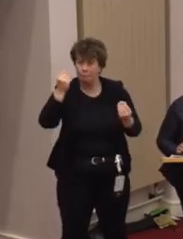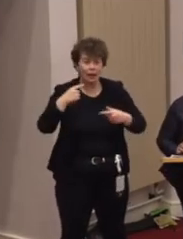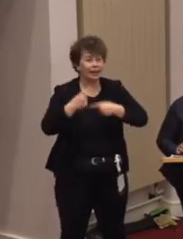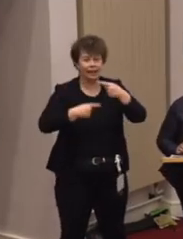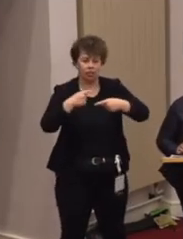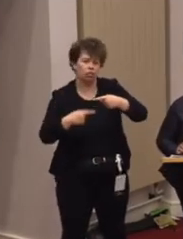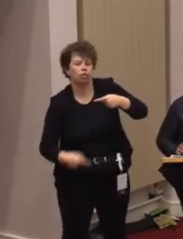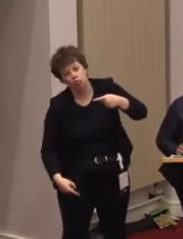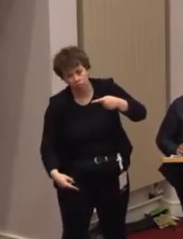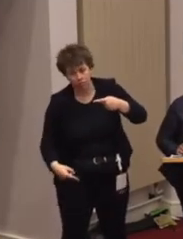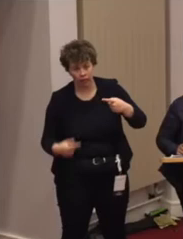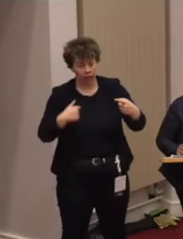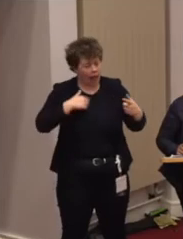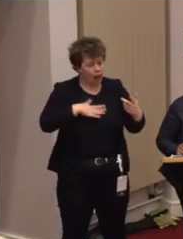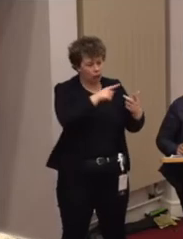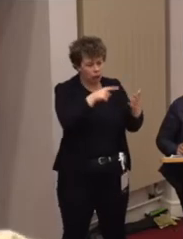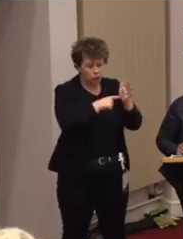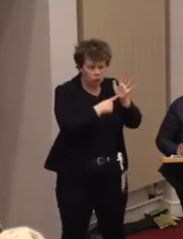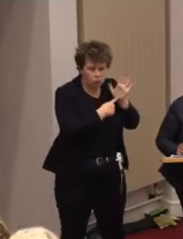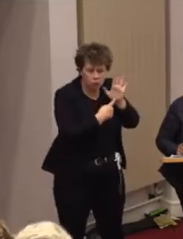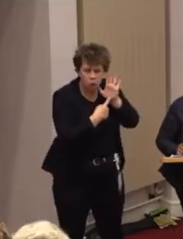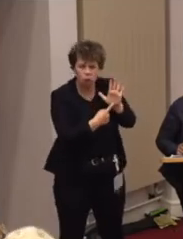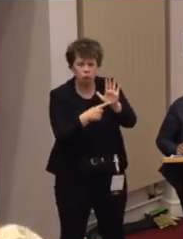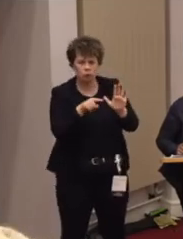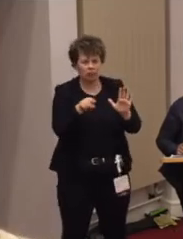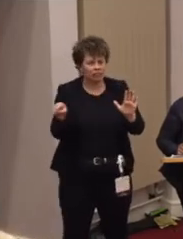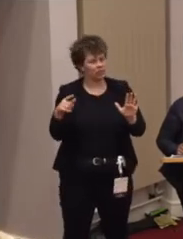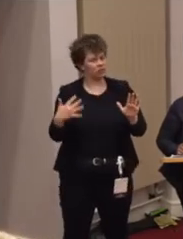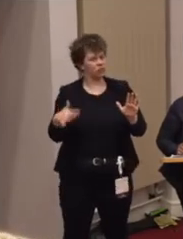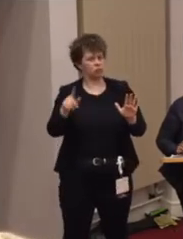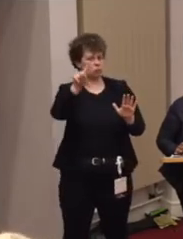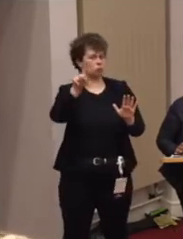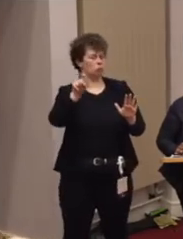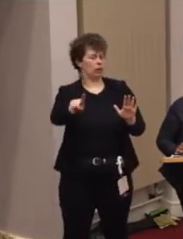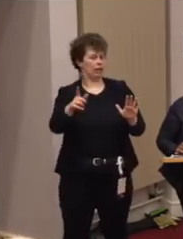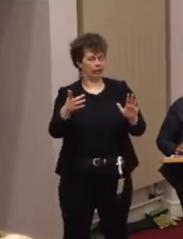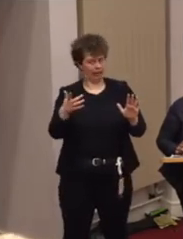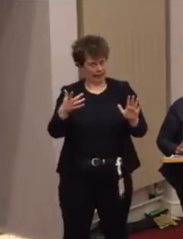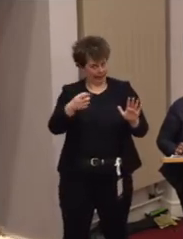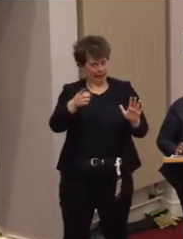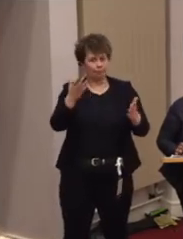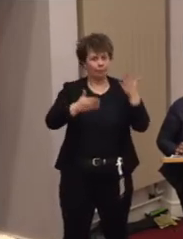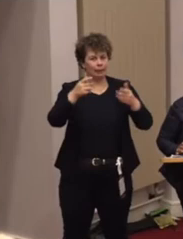like to share, but one of the things that I would like to highlight about is the structural,